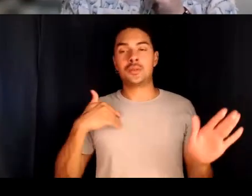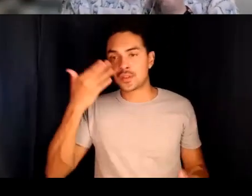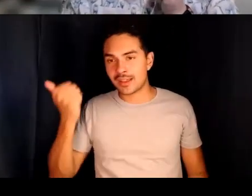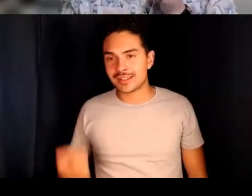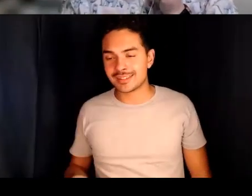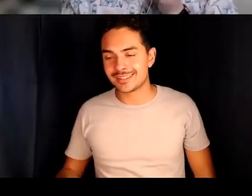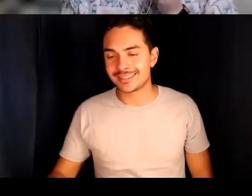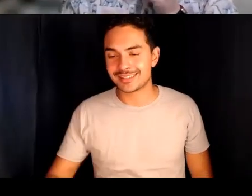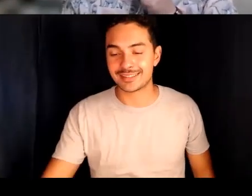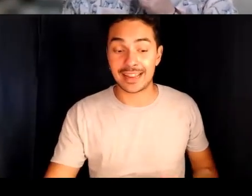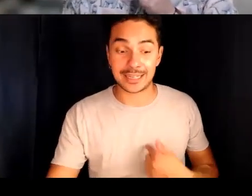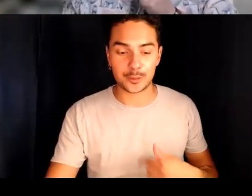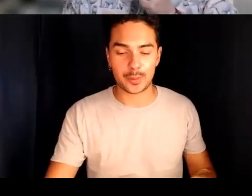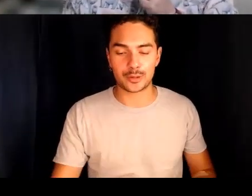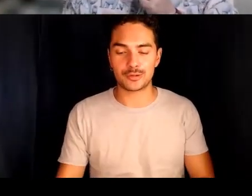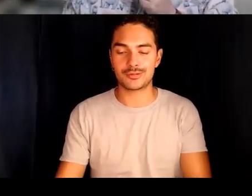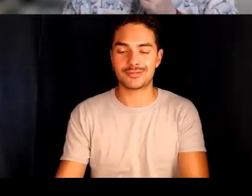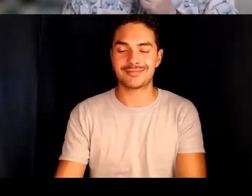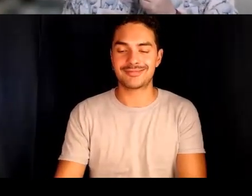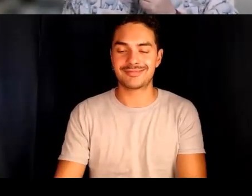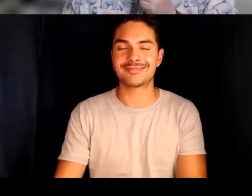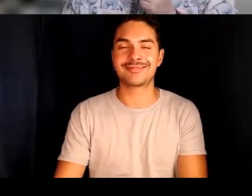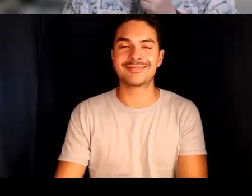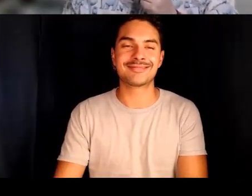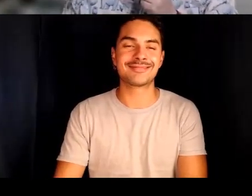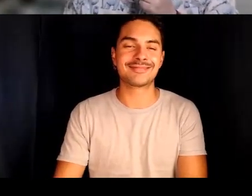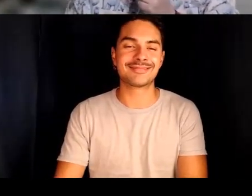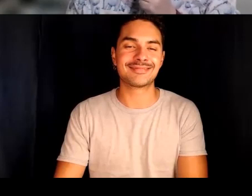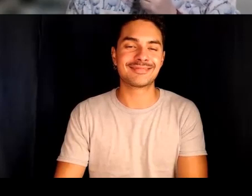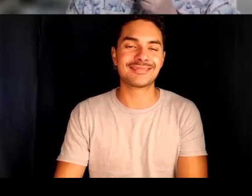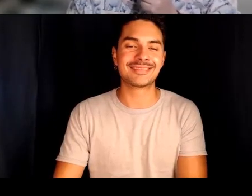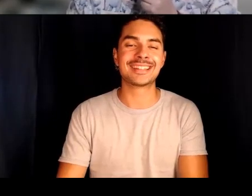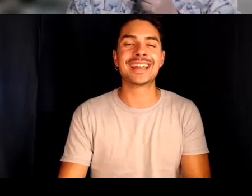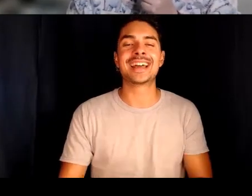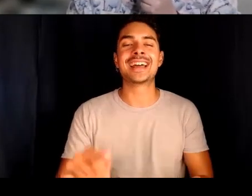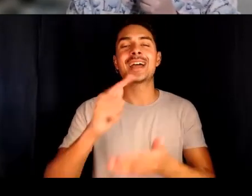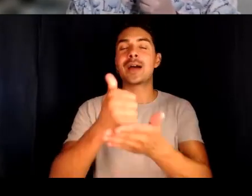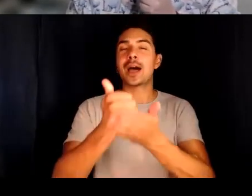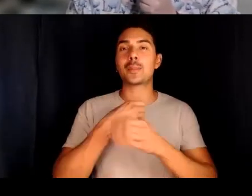So really just helping to make it clear that you are someone people can talk to.